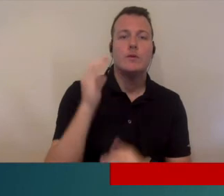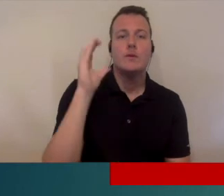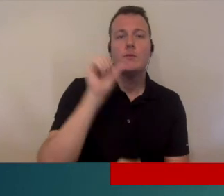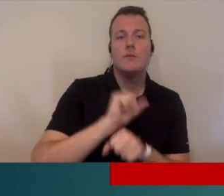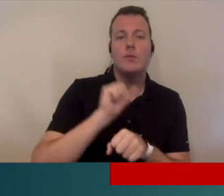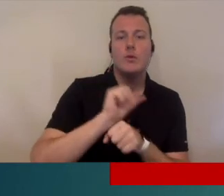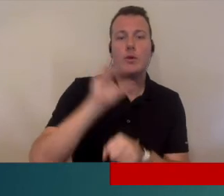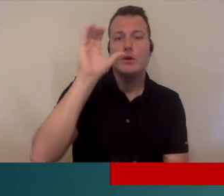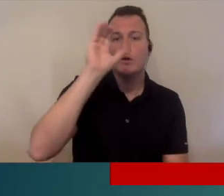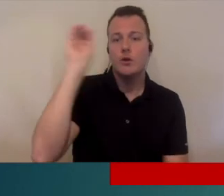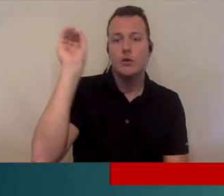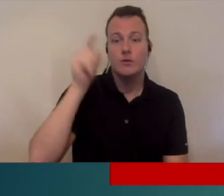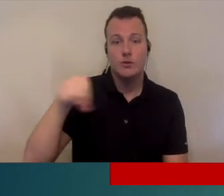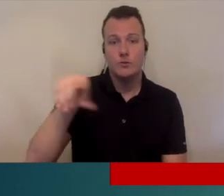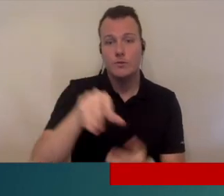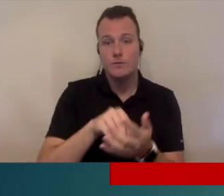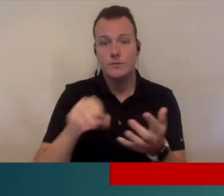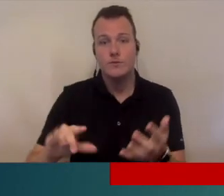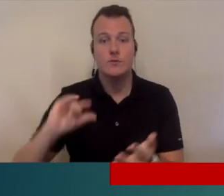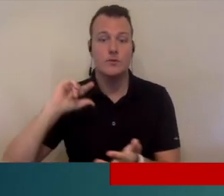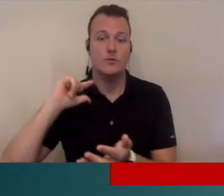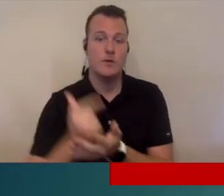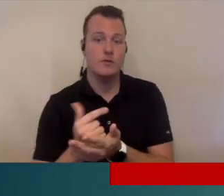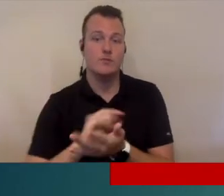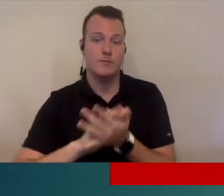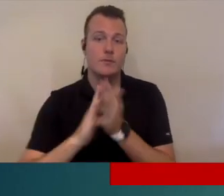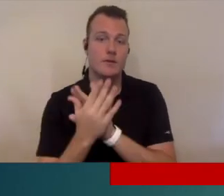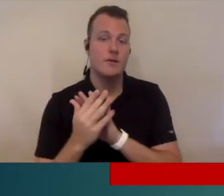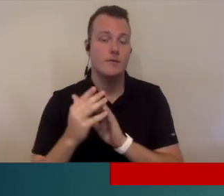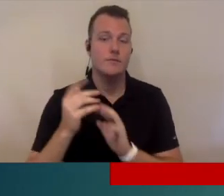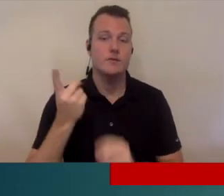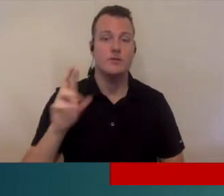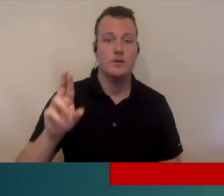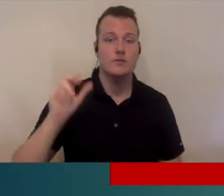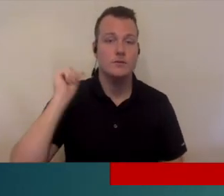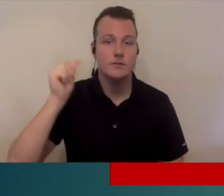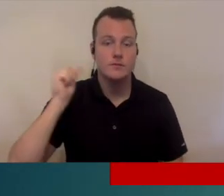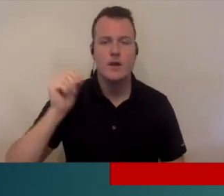all you students who have graduated and will become doctors of Audiology, how do